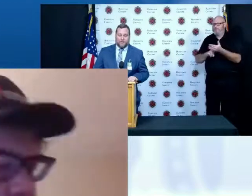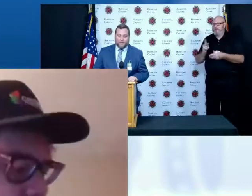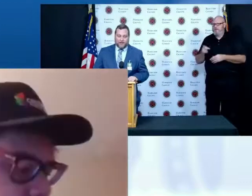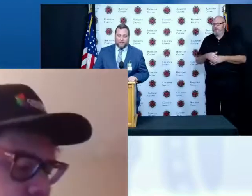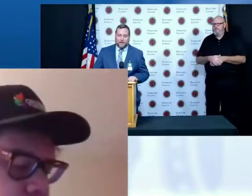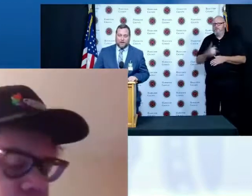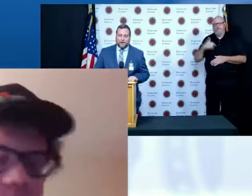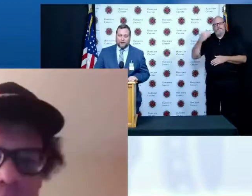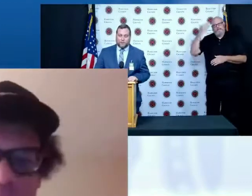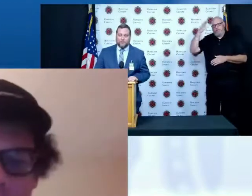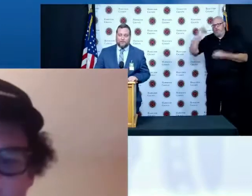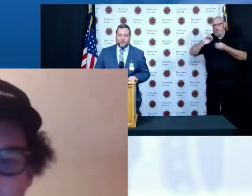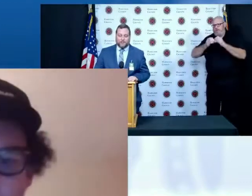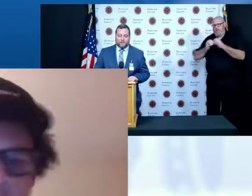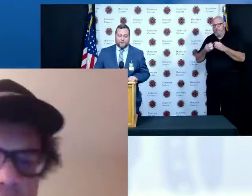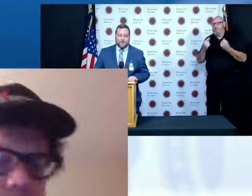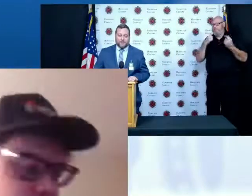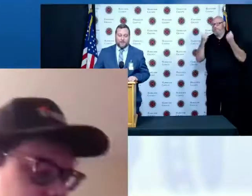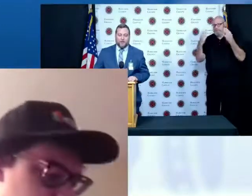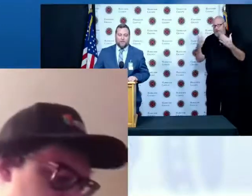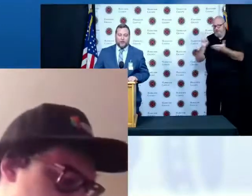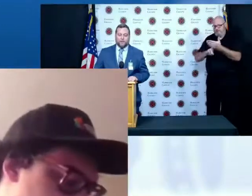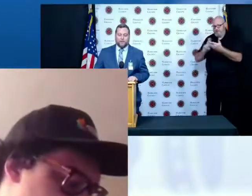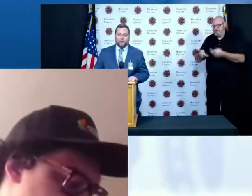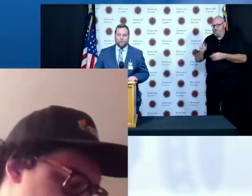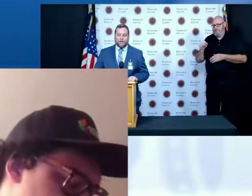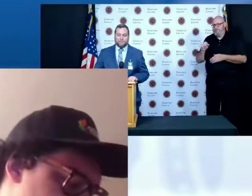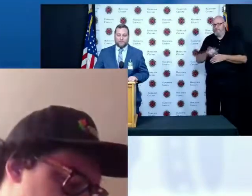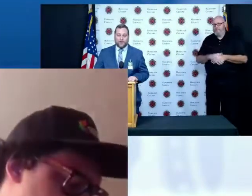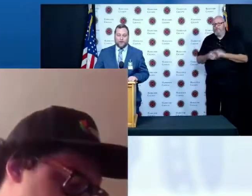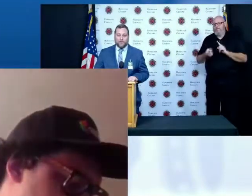vaccinated out of the Board of Elections but I can tell you I've been out there a few times now